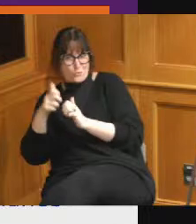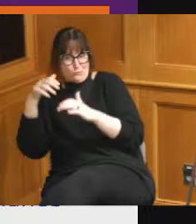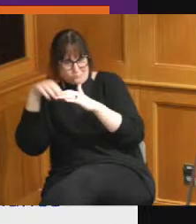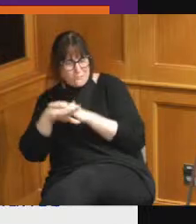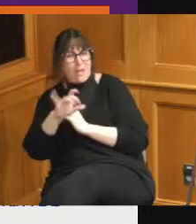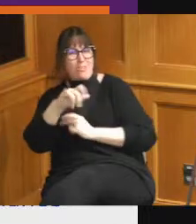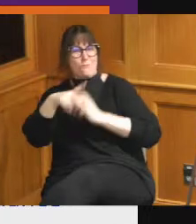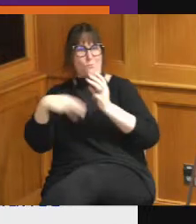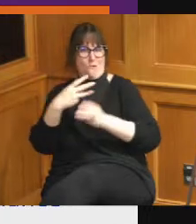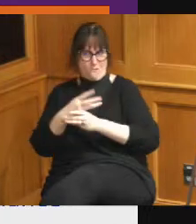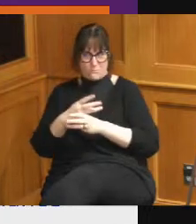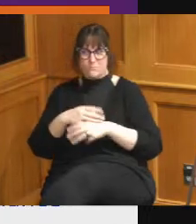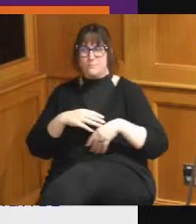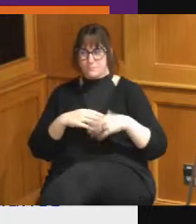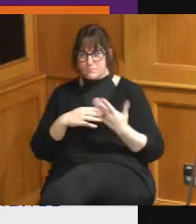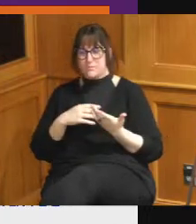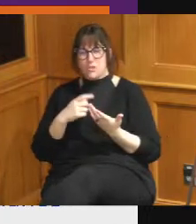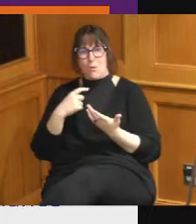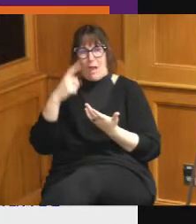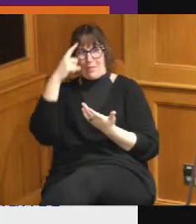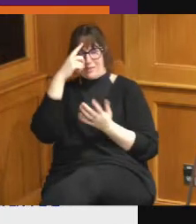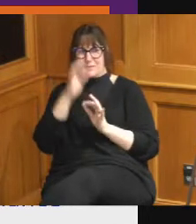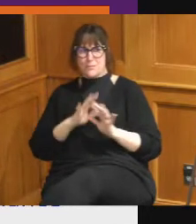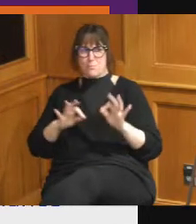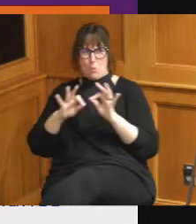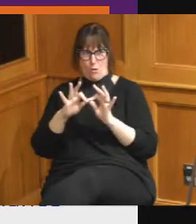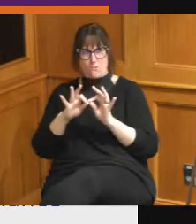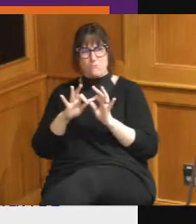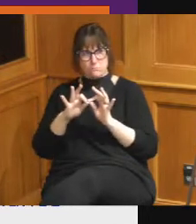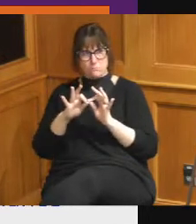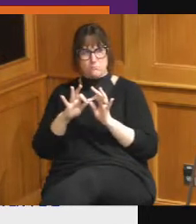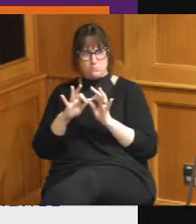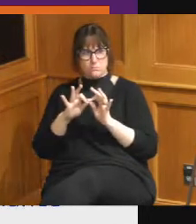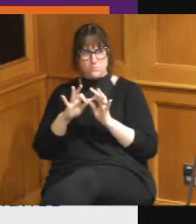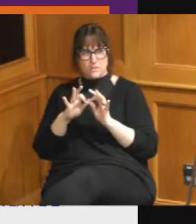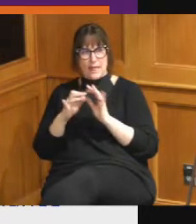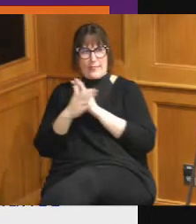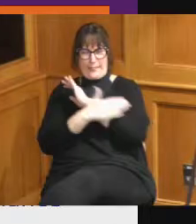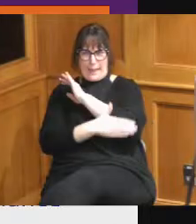is validator I think it's really important to say this that the County's investment in this